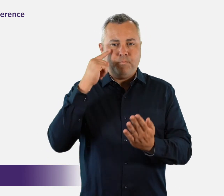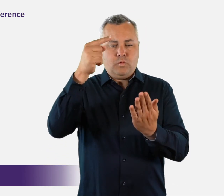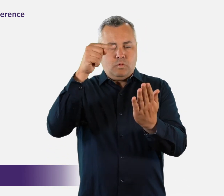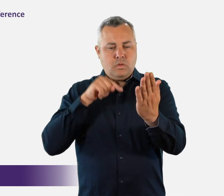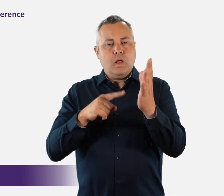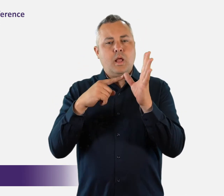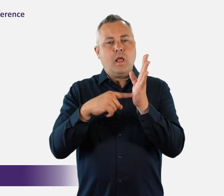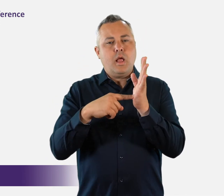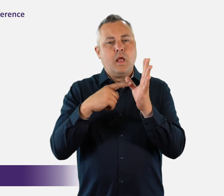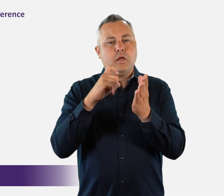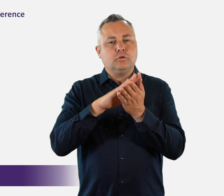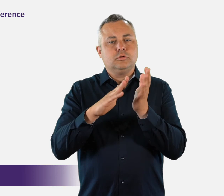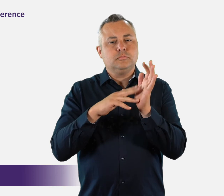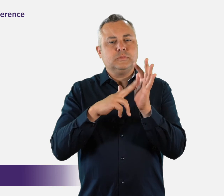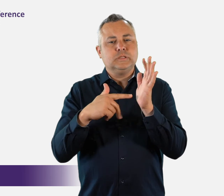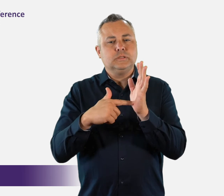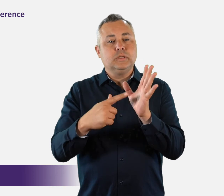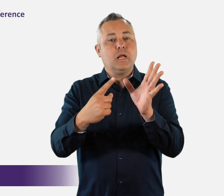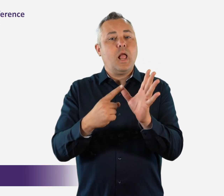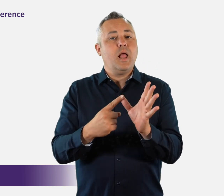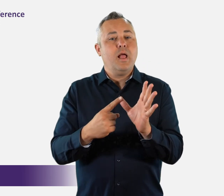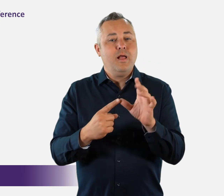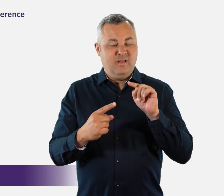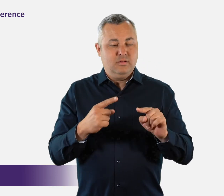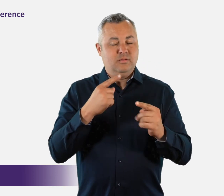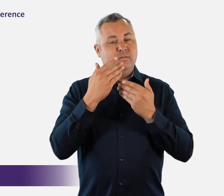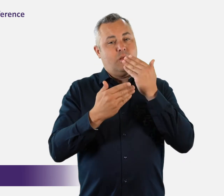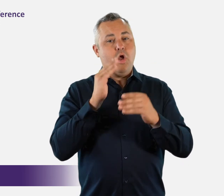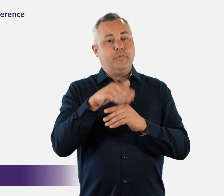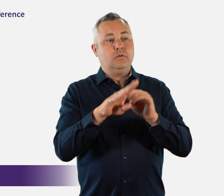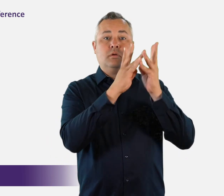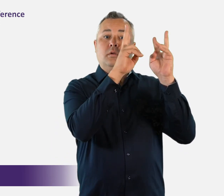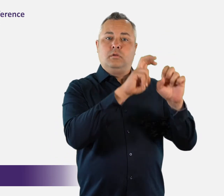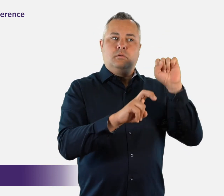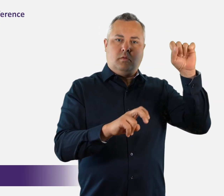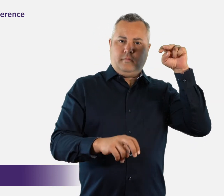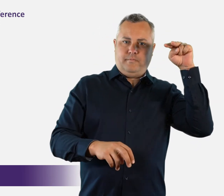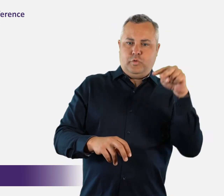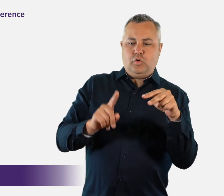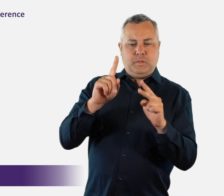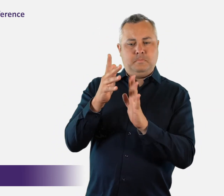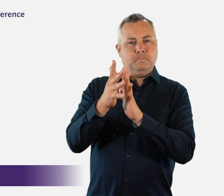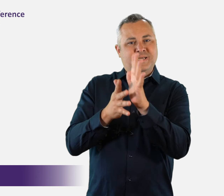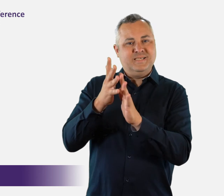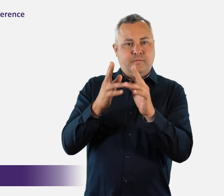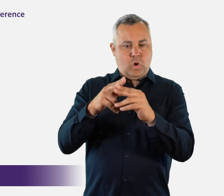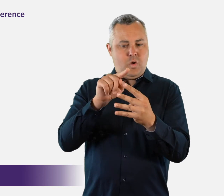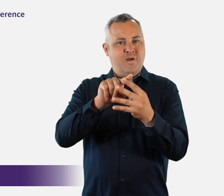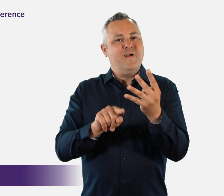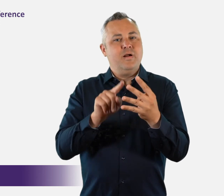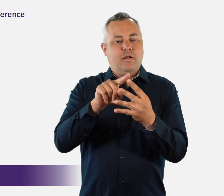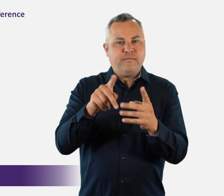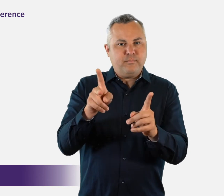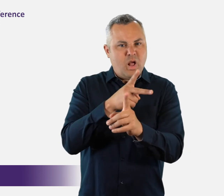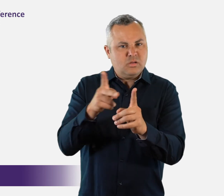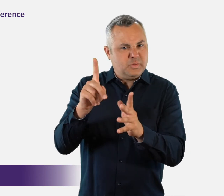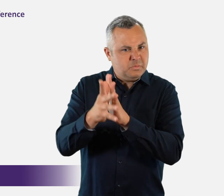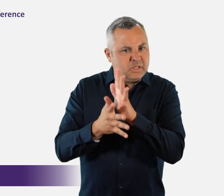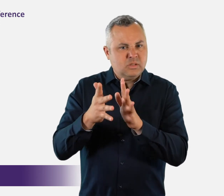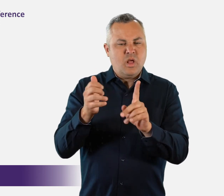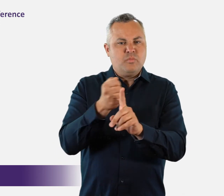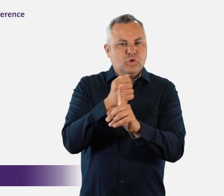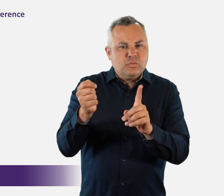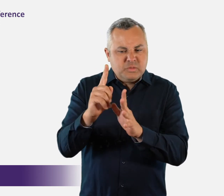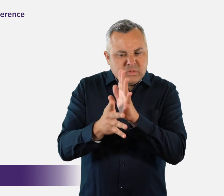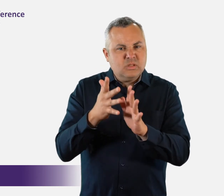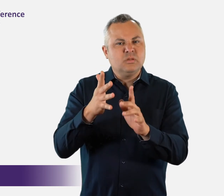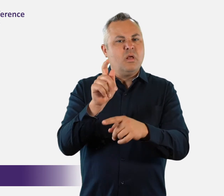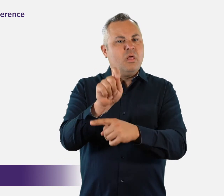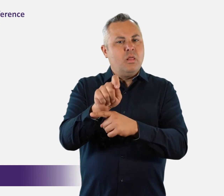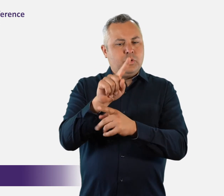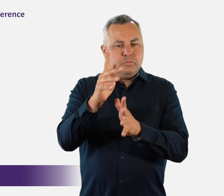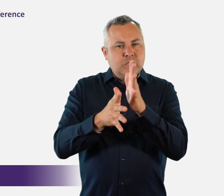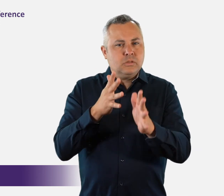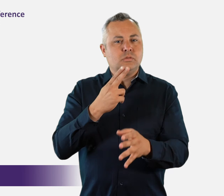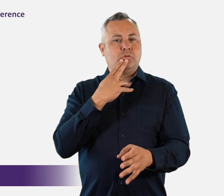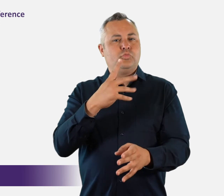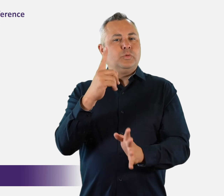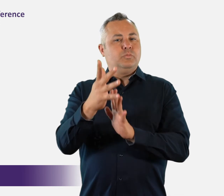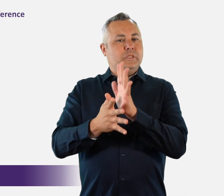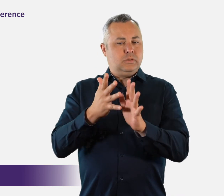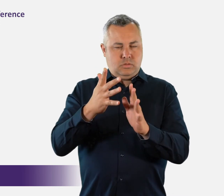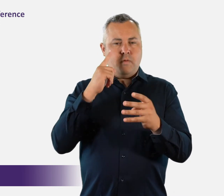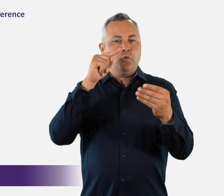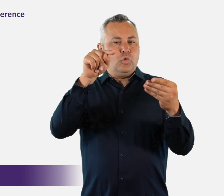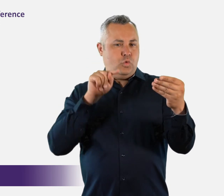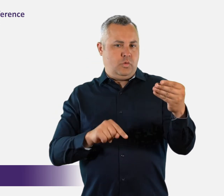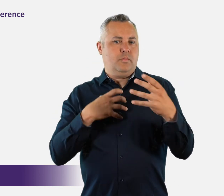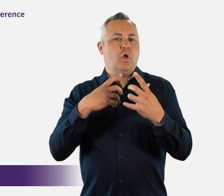Attachment A sets out the Royal Commission’s working definitions of violence, abuse, neglect and exploitation.